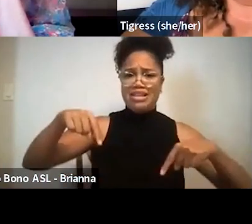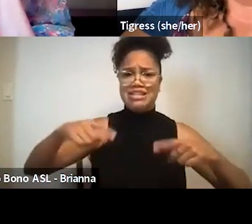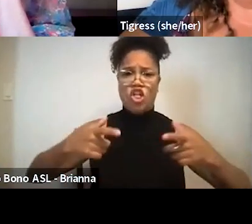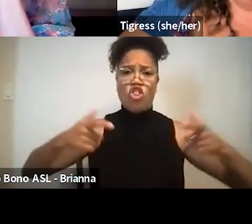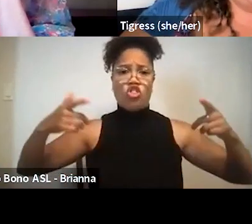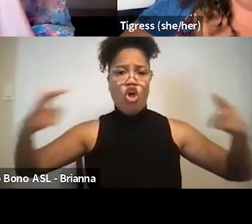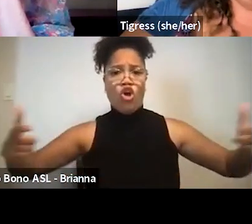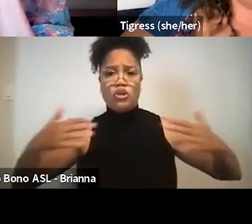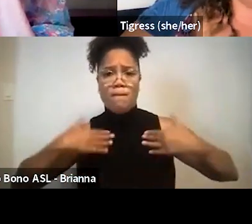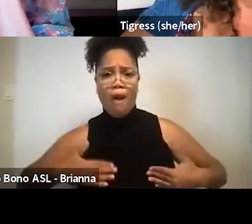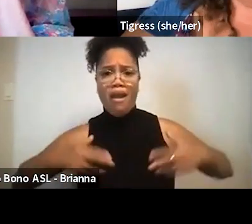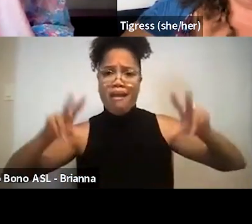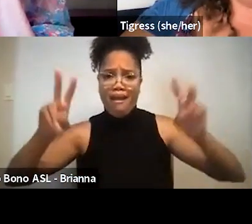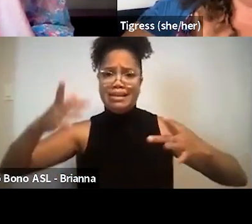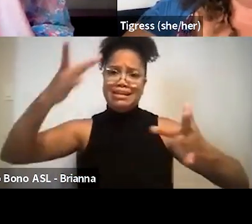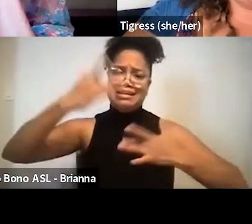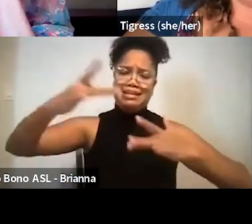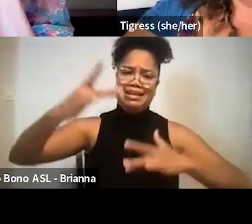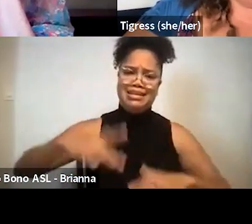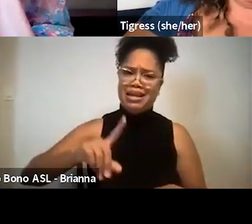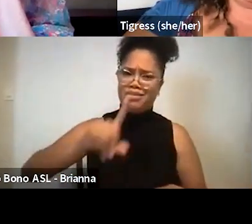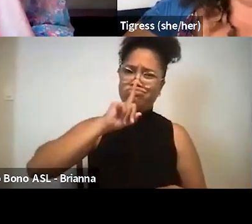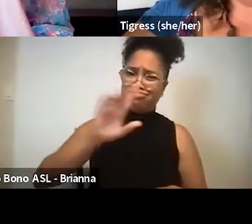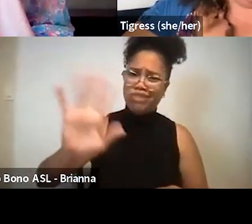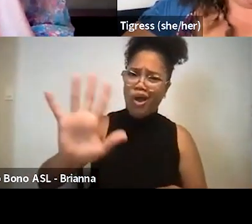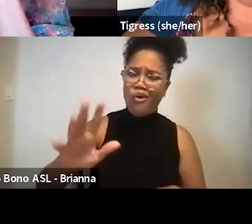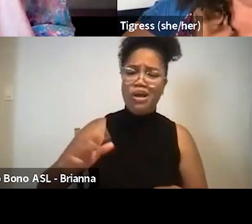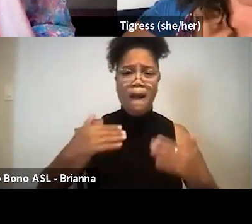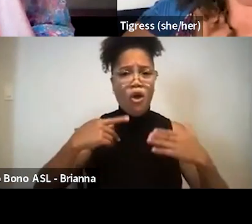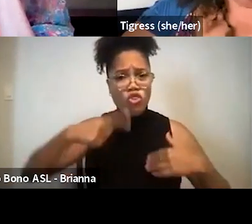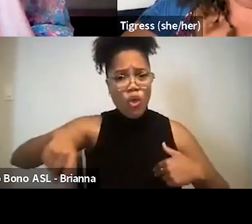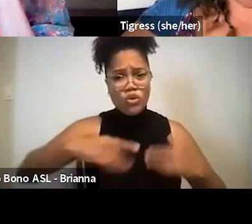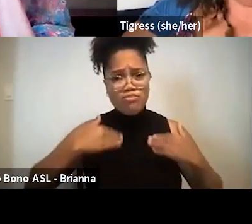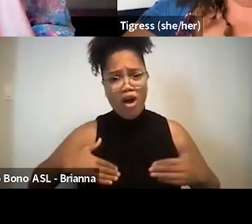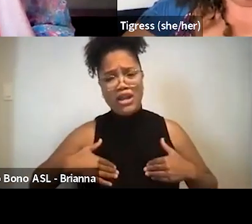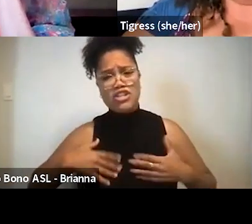Those folks all still deserve rights, respect for them, access, you know, all of these.